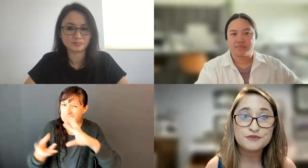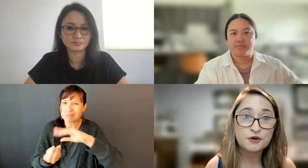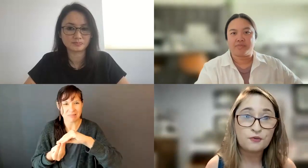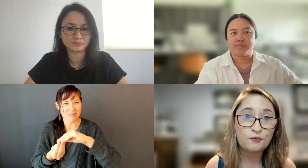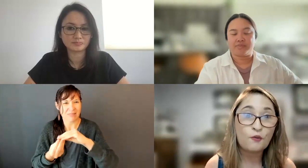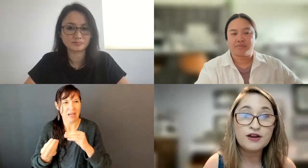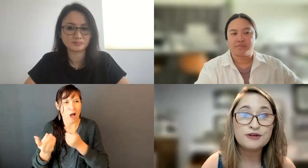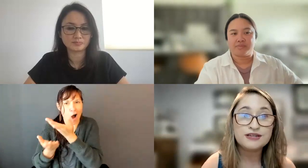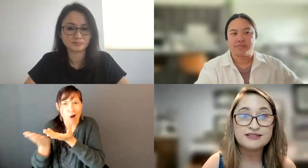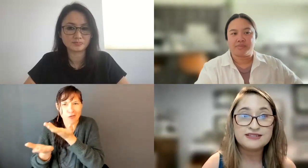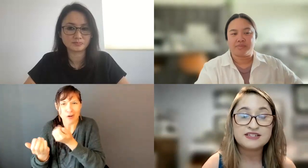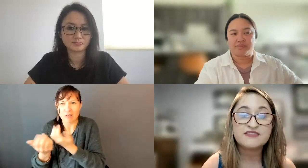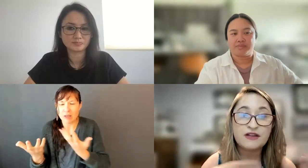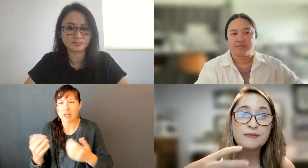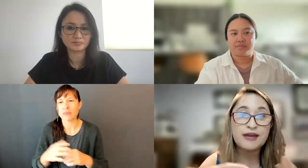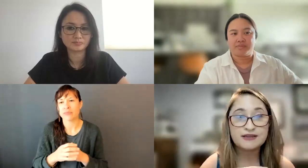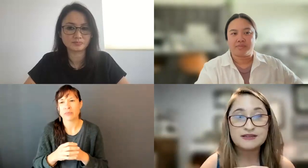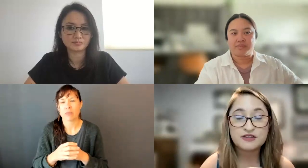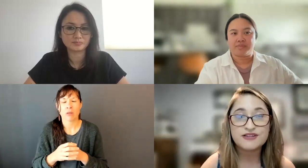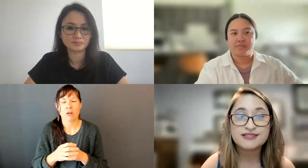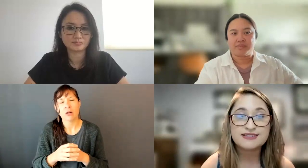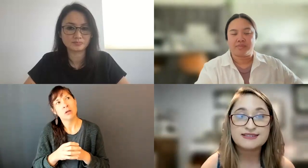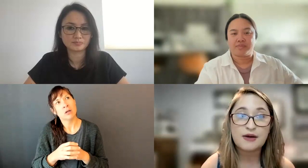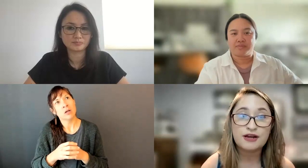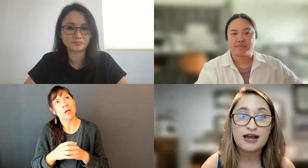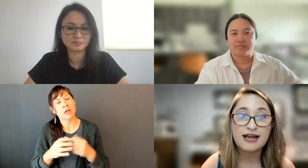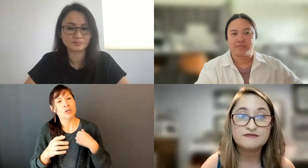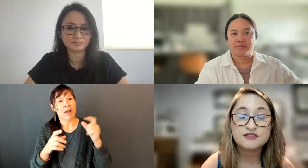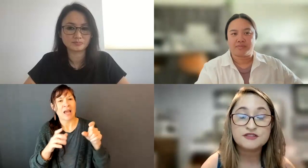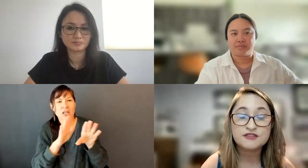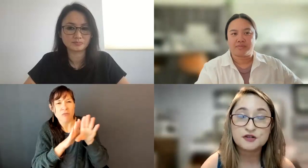So one was developing services that would kind of serve them